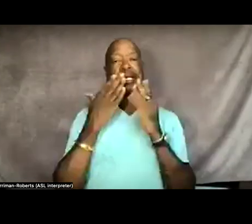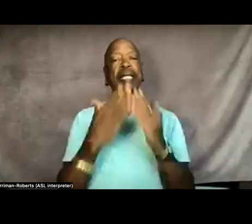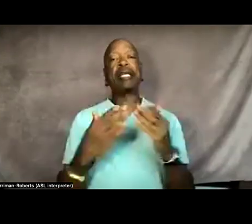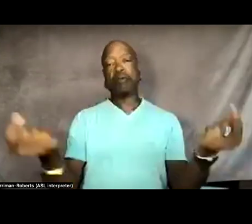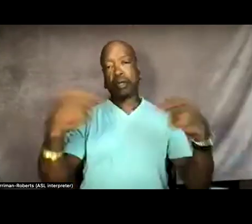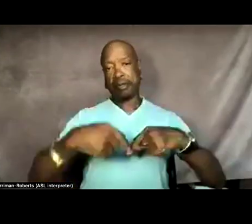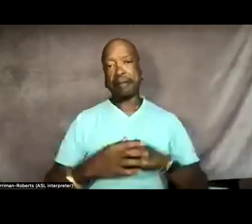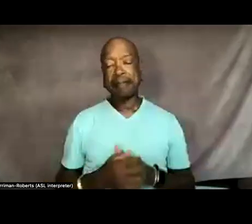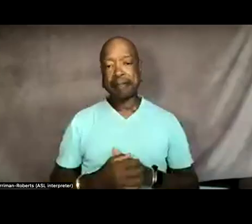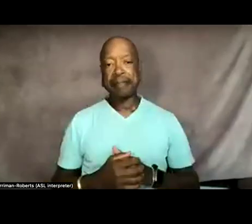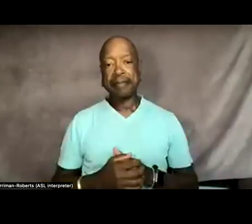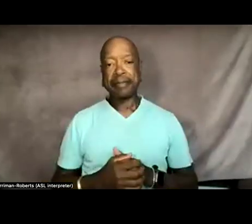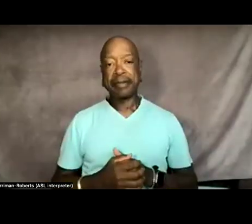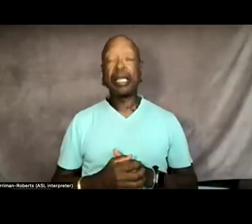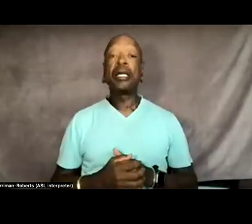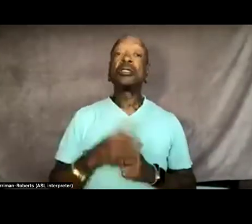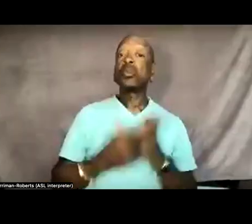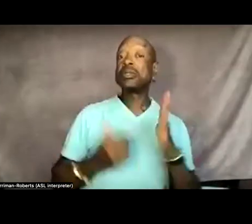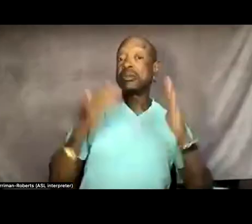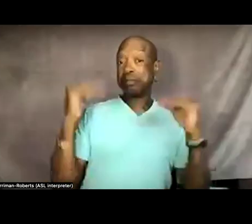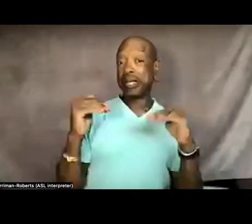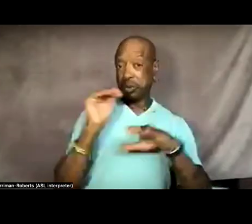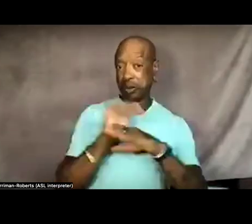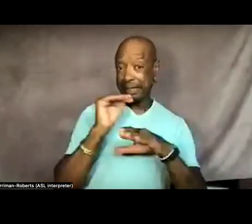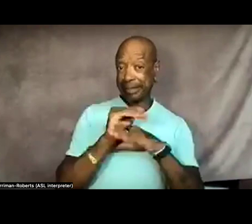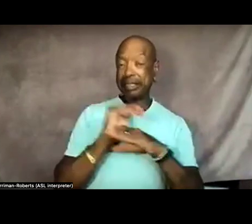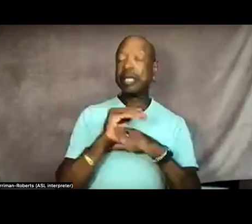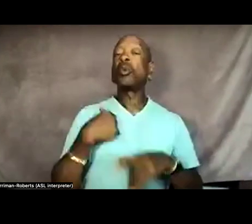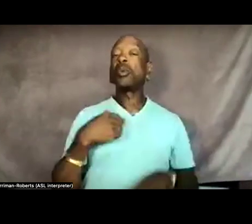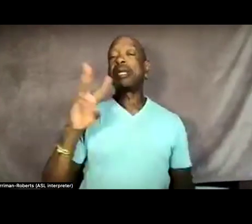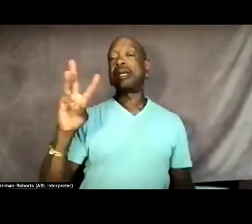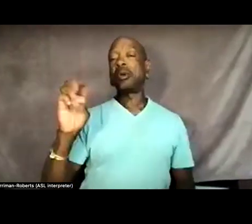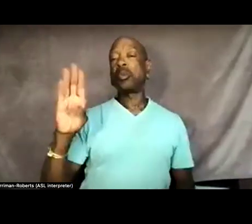what to expect tonight we are in web webinar mode so only our planned speakers will be visible and